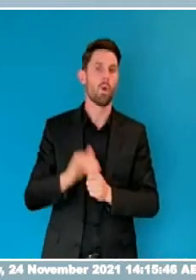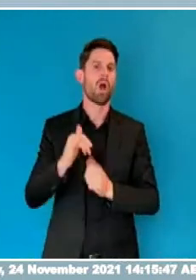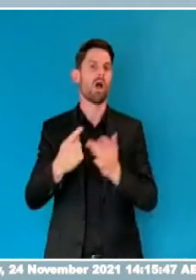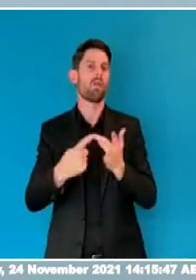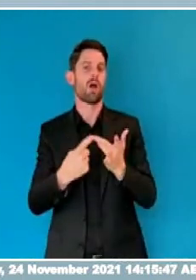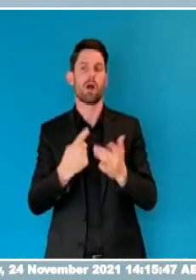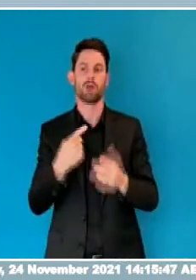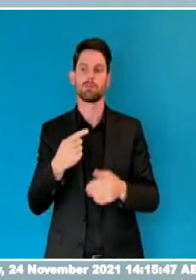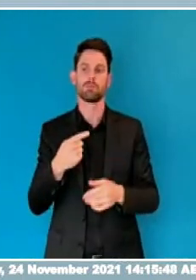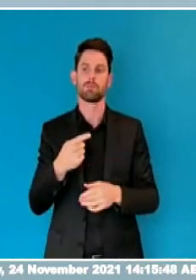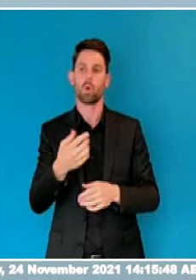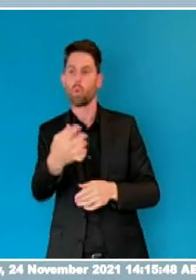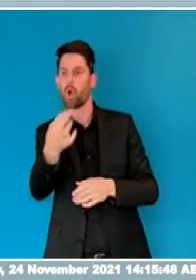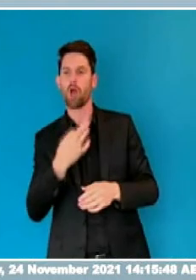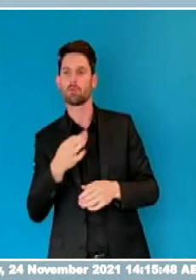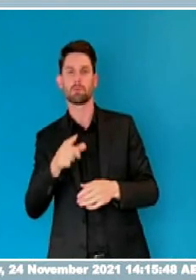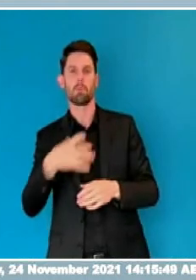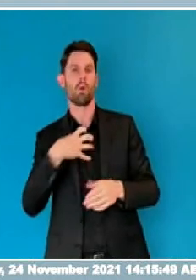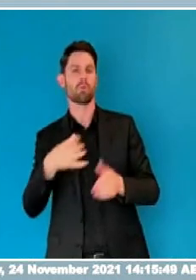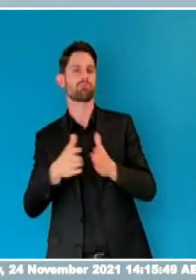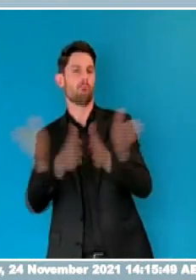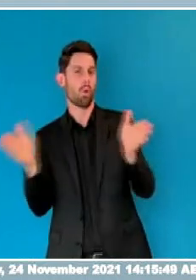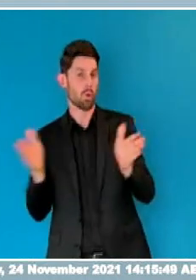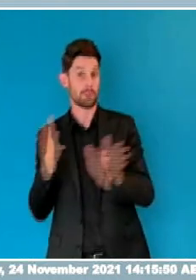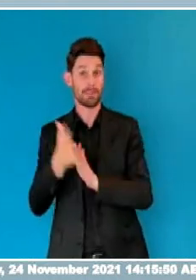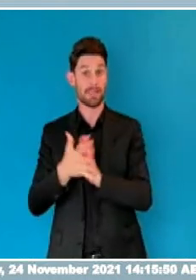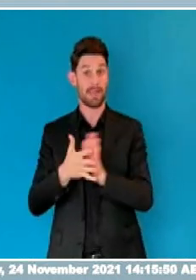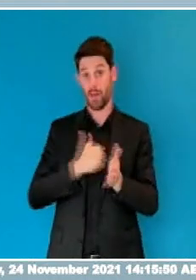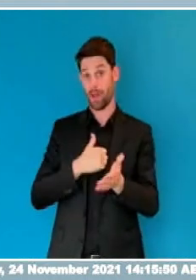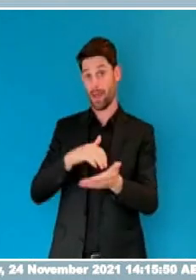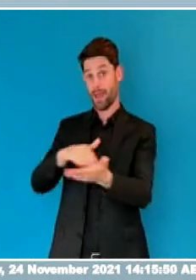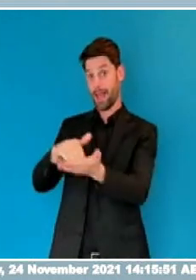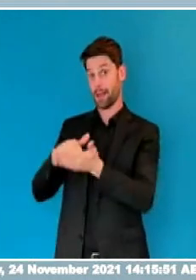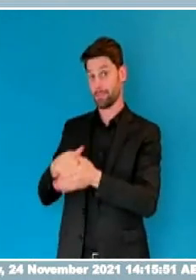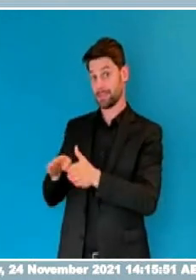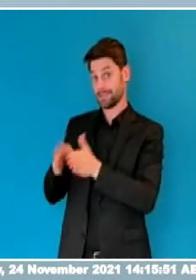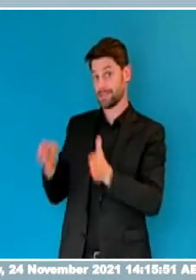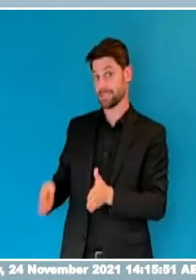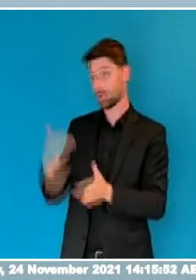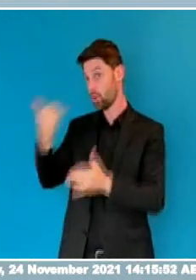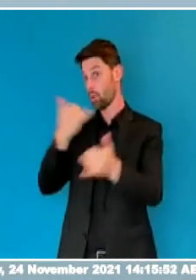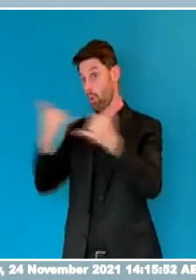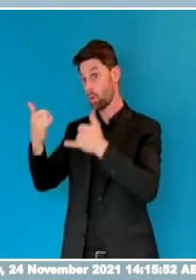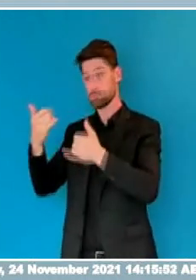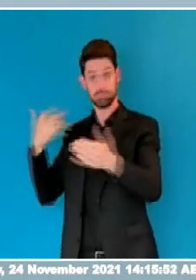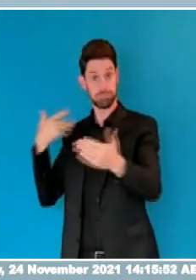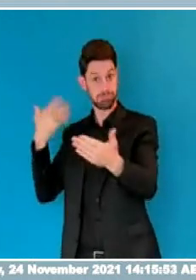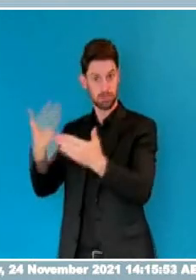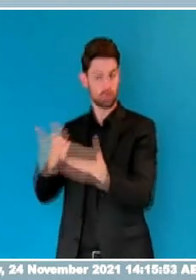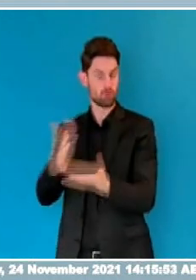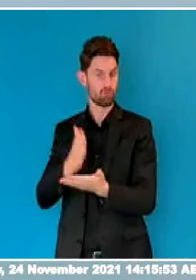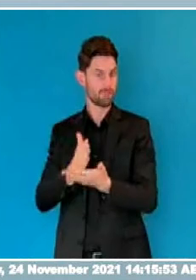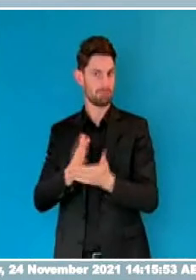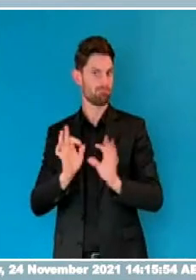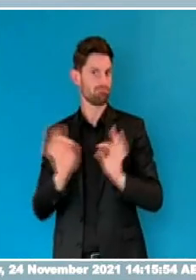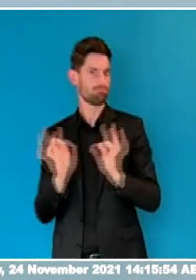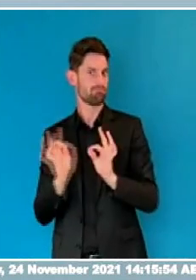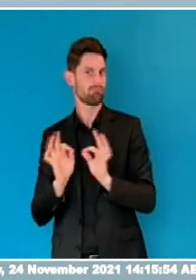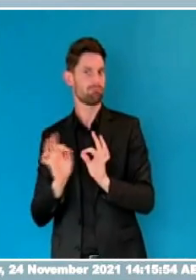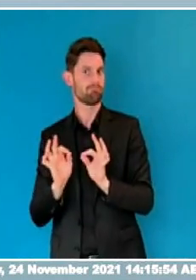So we were not in that trawl through of the script, there was notÂ definitely